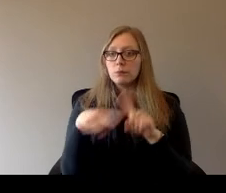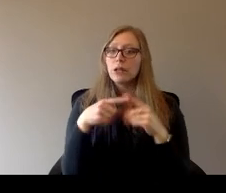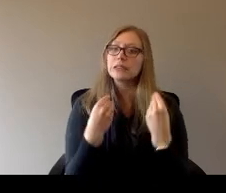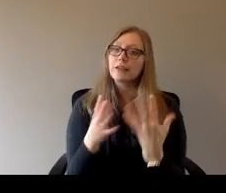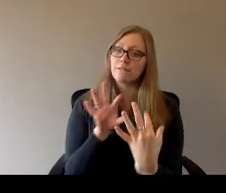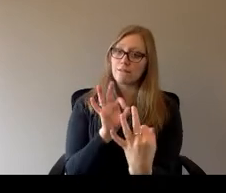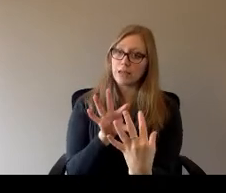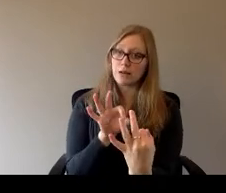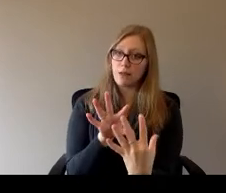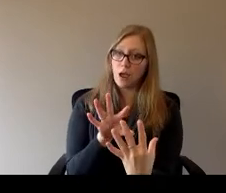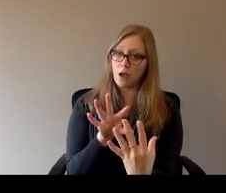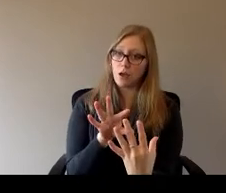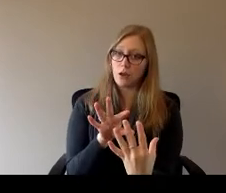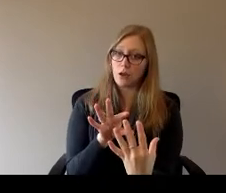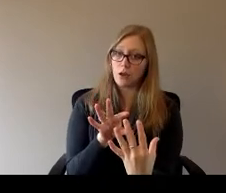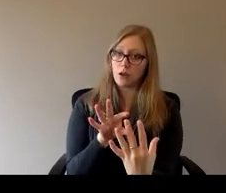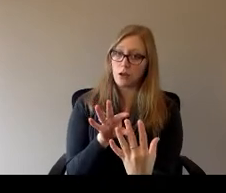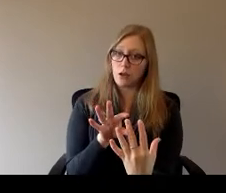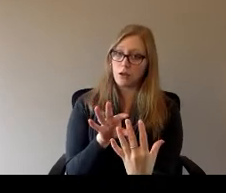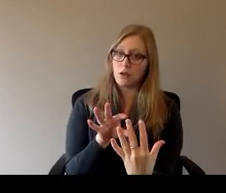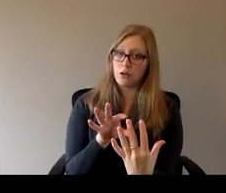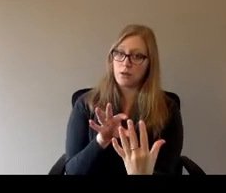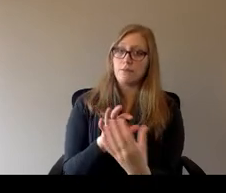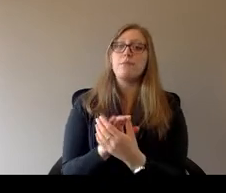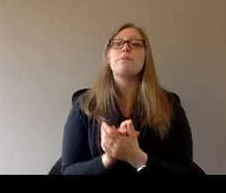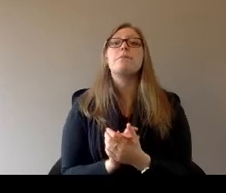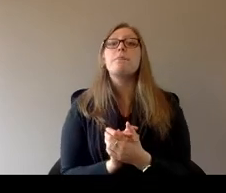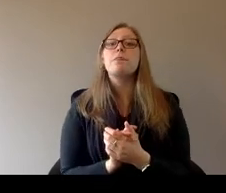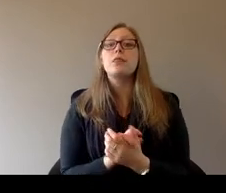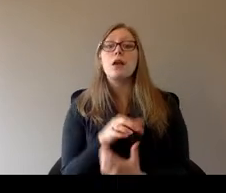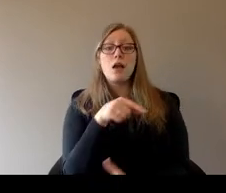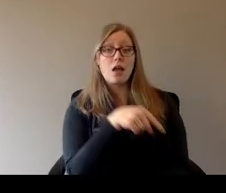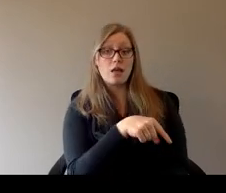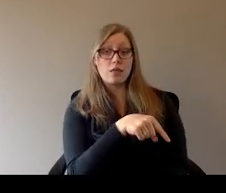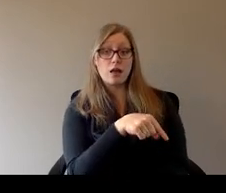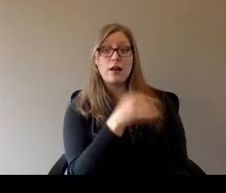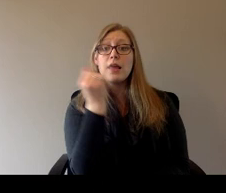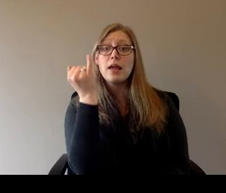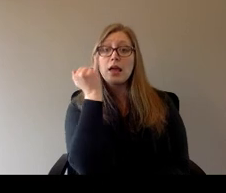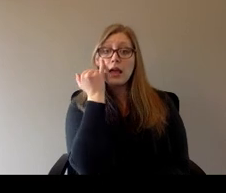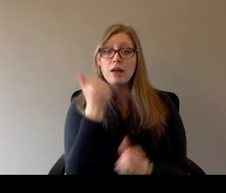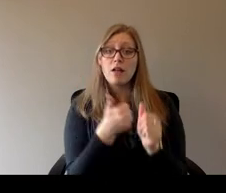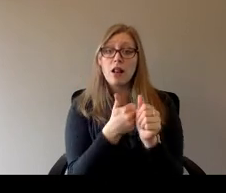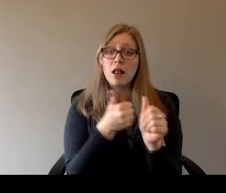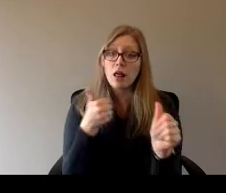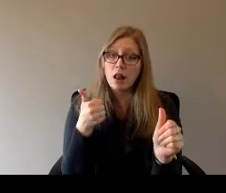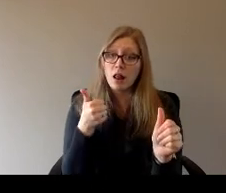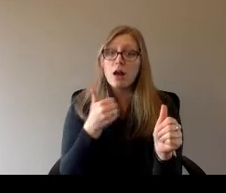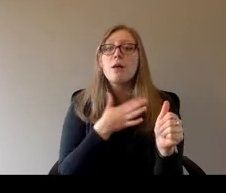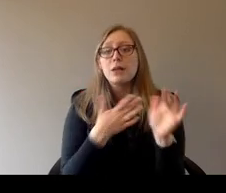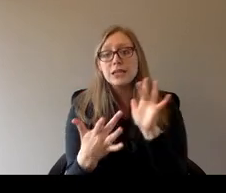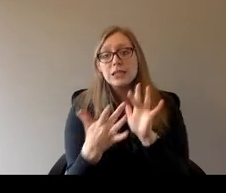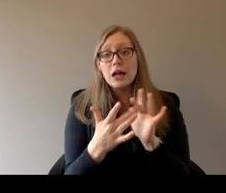And I put this here to... if you get behind, please reach out early, okay.